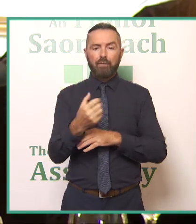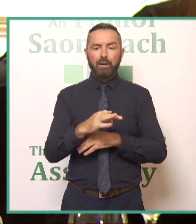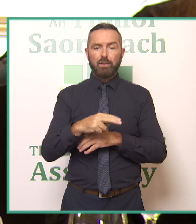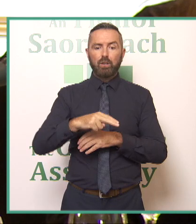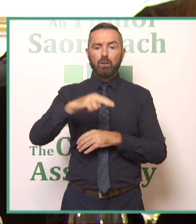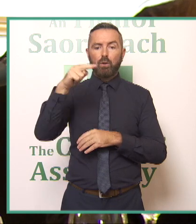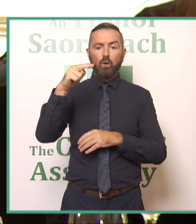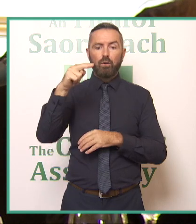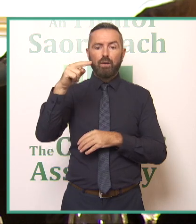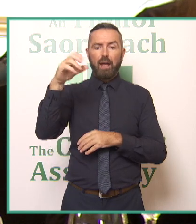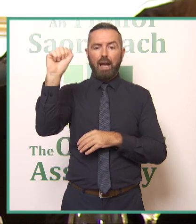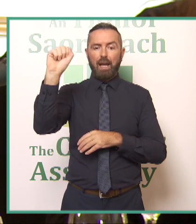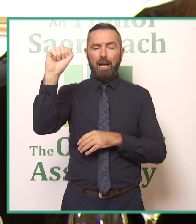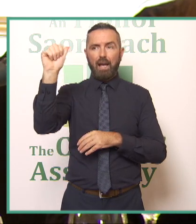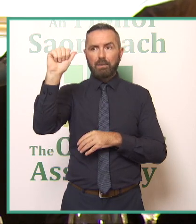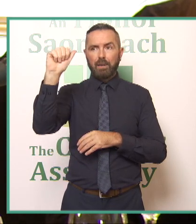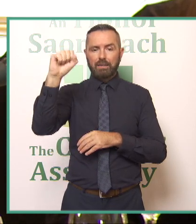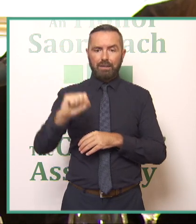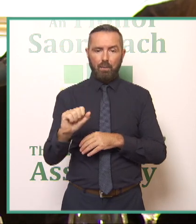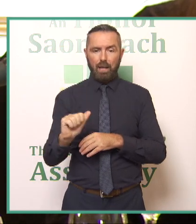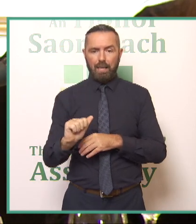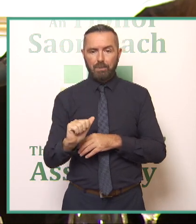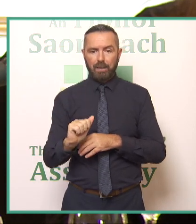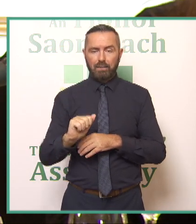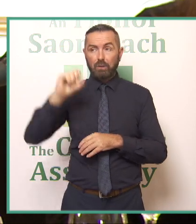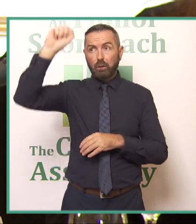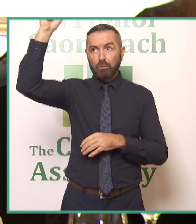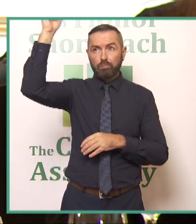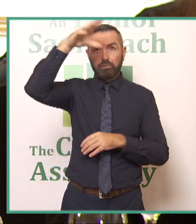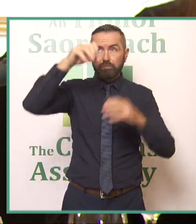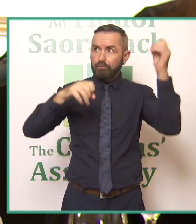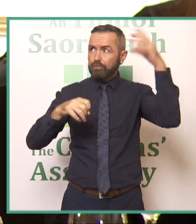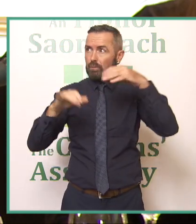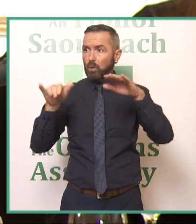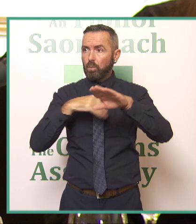aspect South aspect you know what kind of sunlight and based on all of those inputs including how